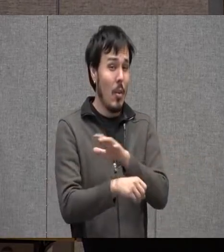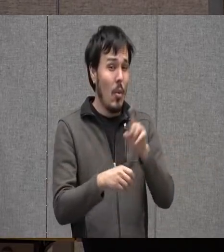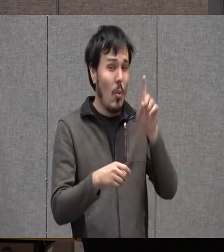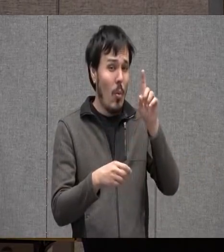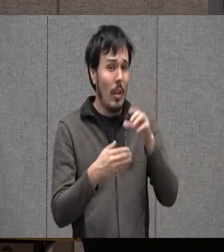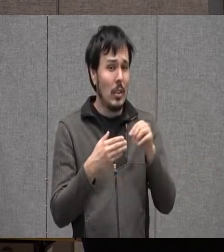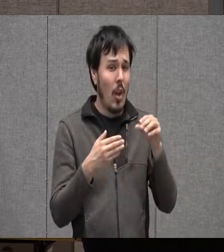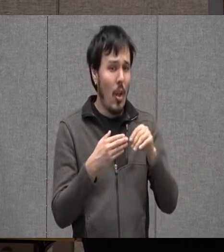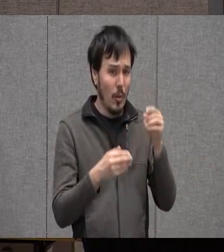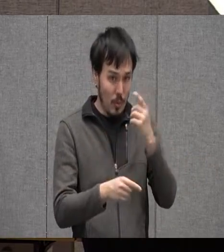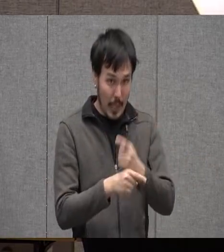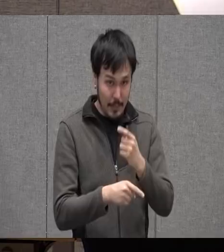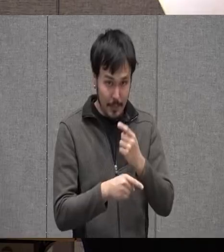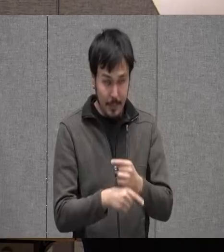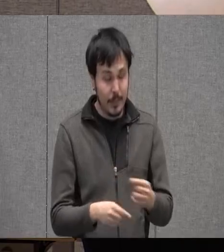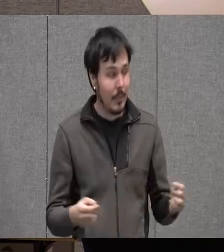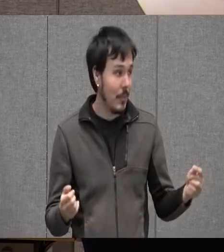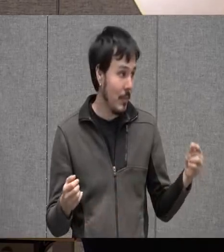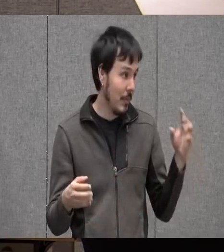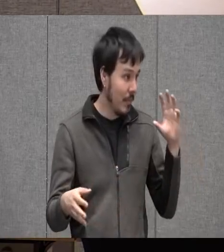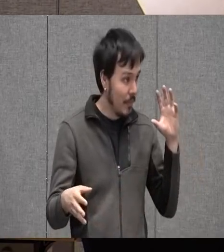So the whole thing is worth one dollar.